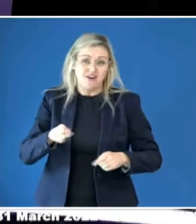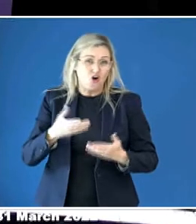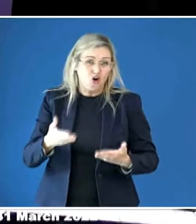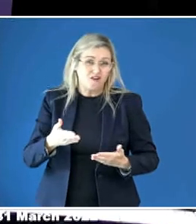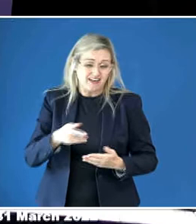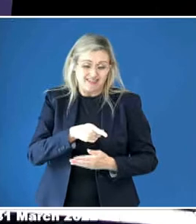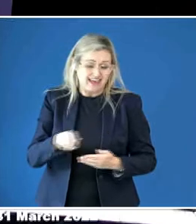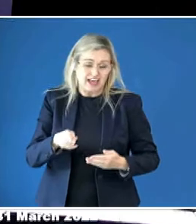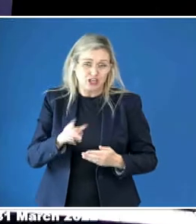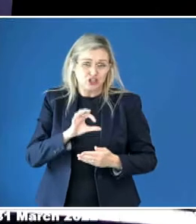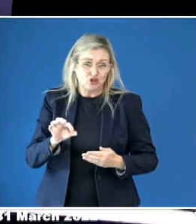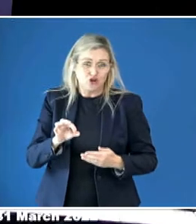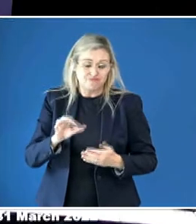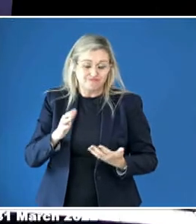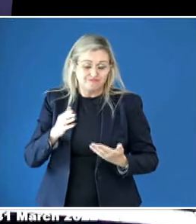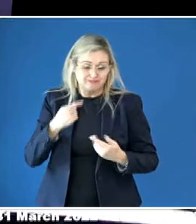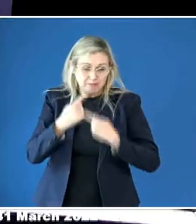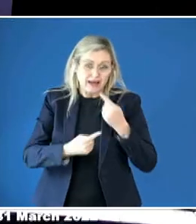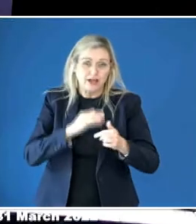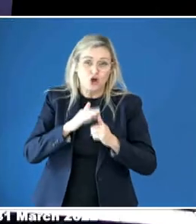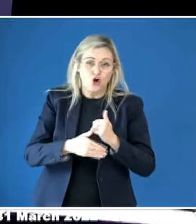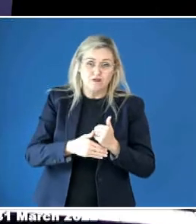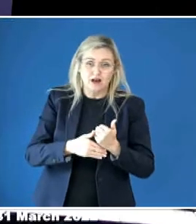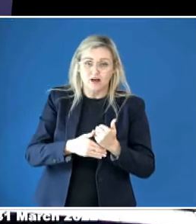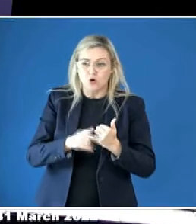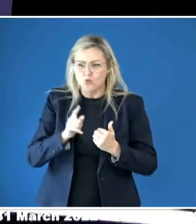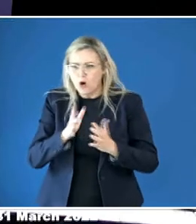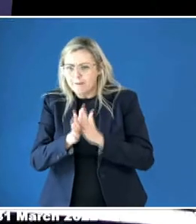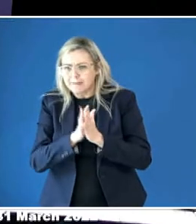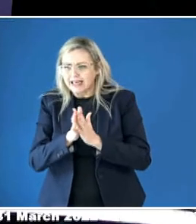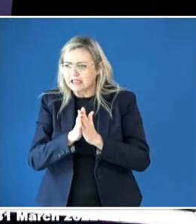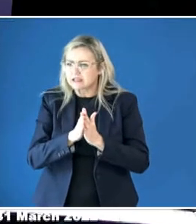about consent and choice and the right to make their own choices.